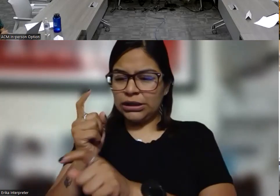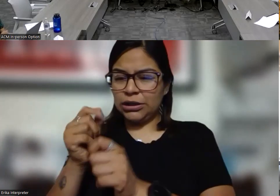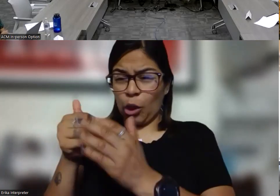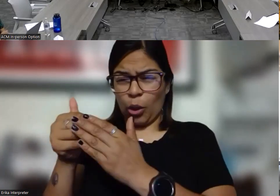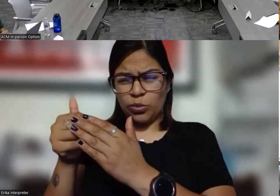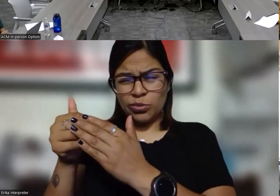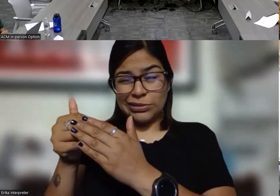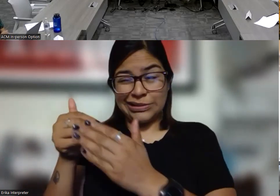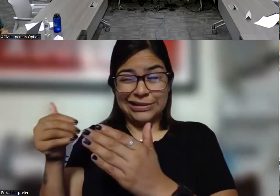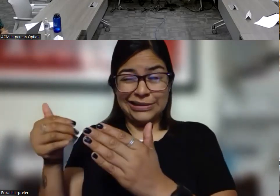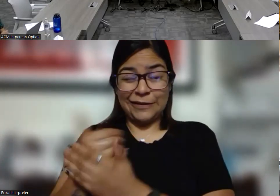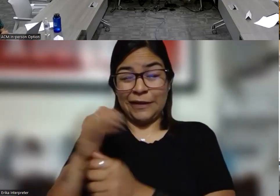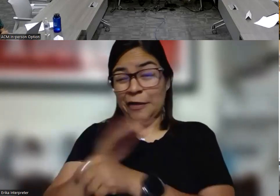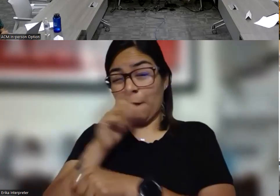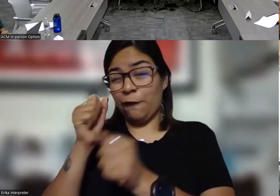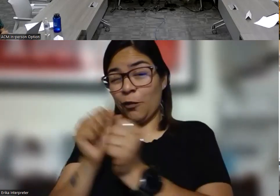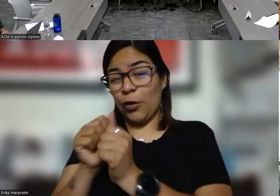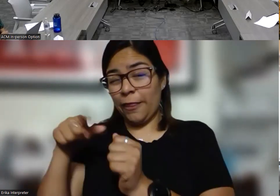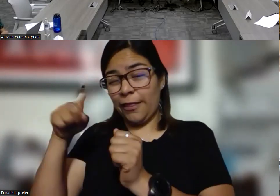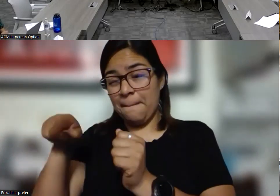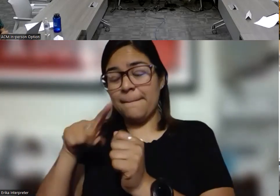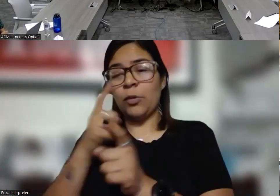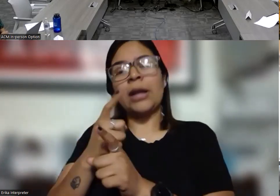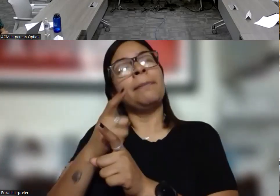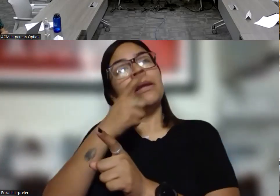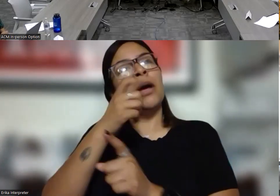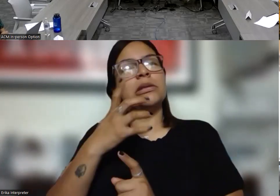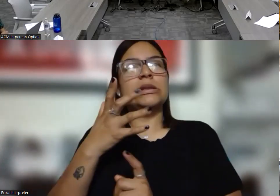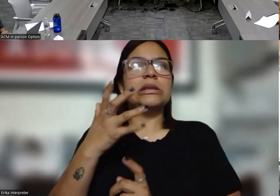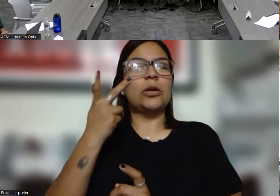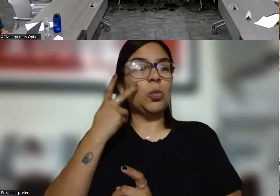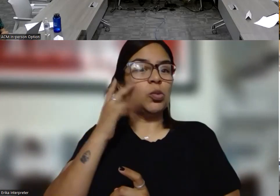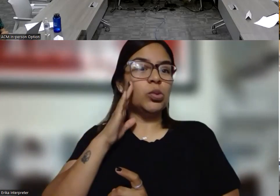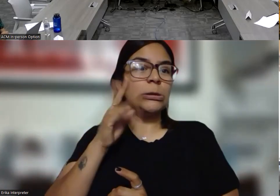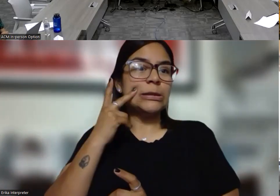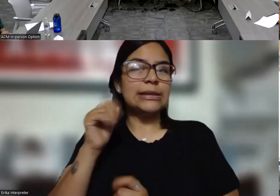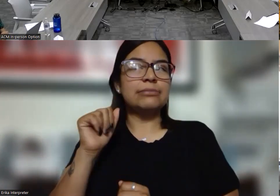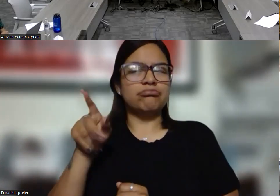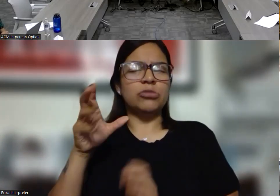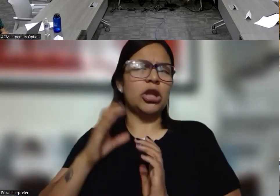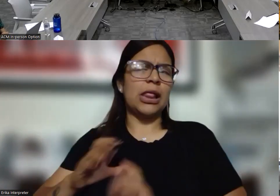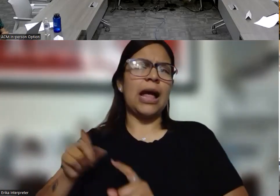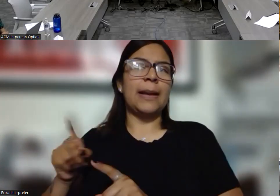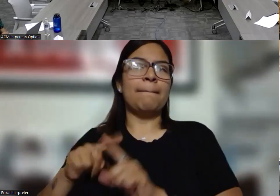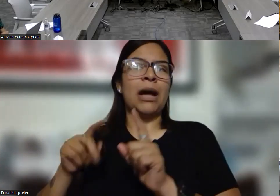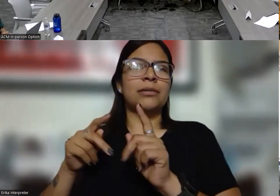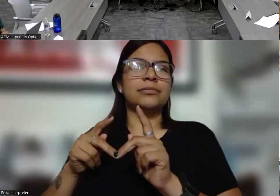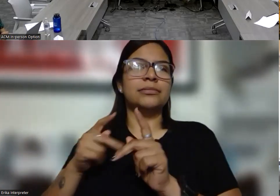because you know I obviously the adrcs will see the primary client but the caregiver also needs